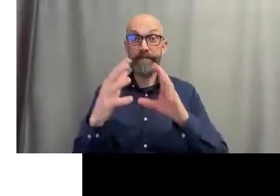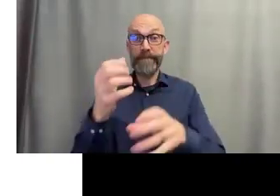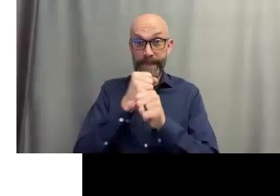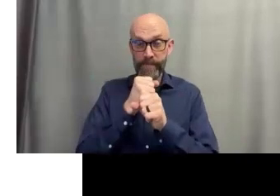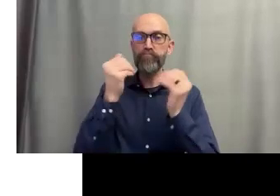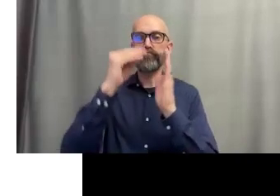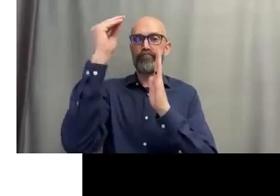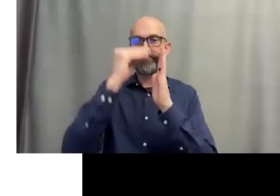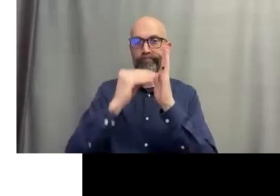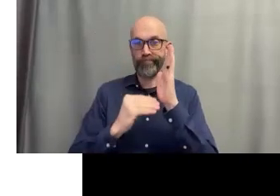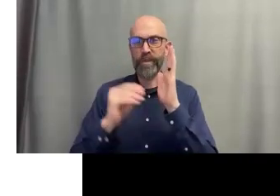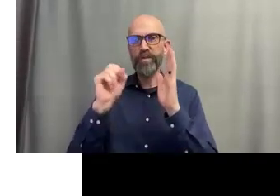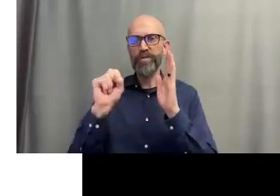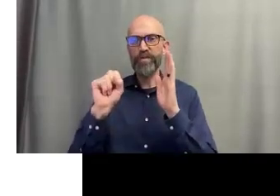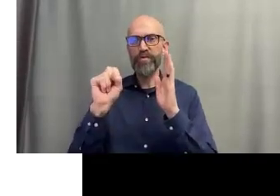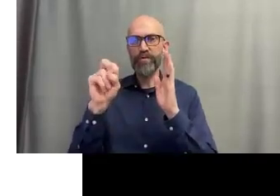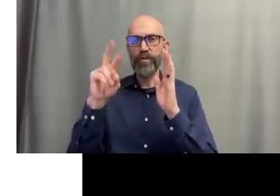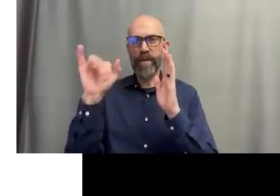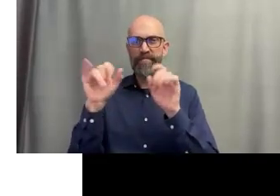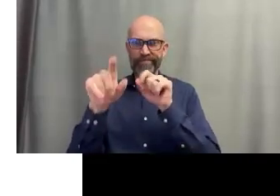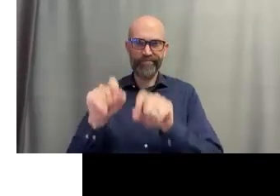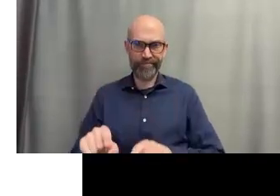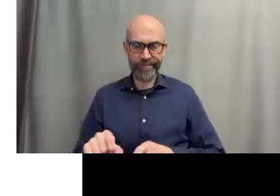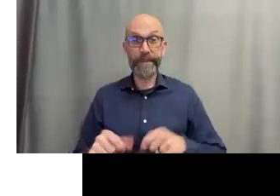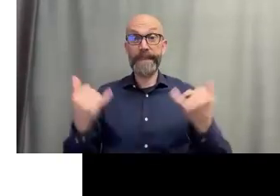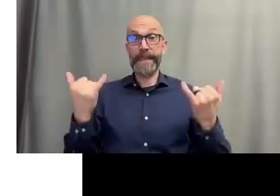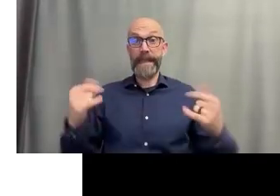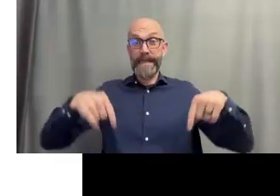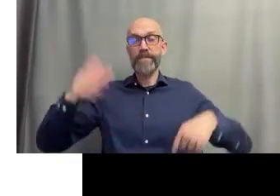you know, this presentation that we did today, it really just,